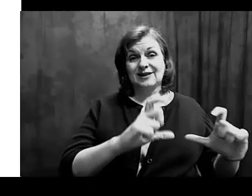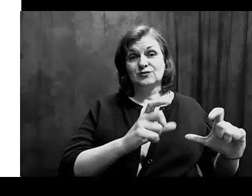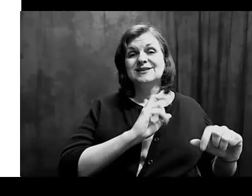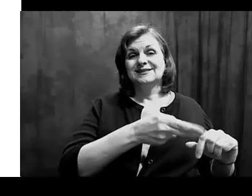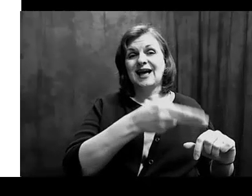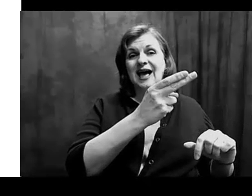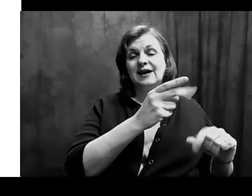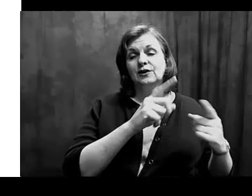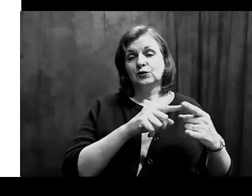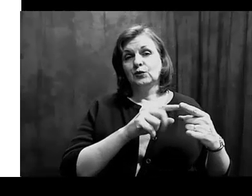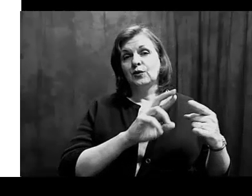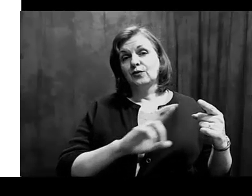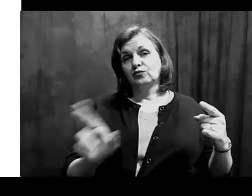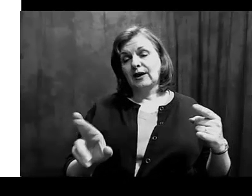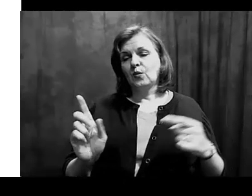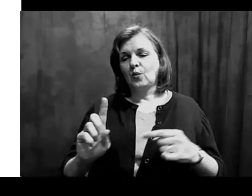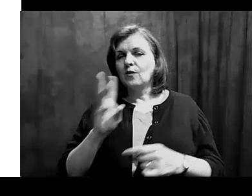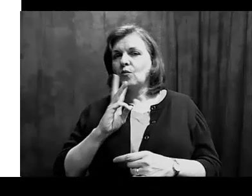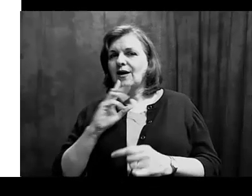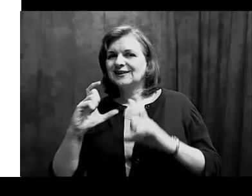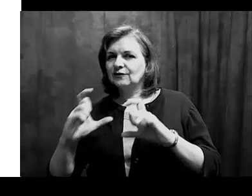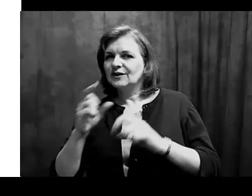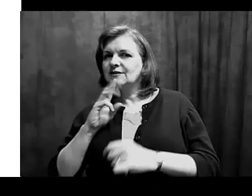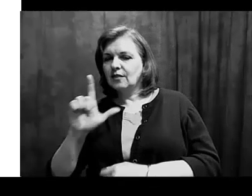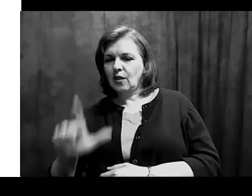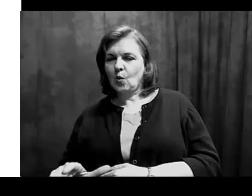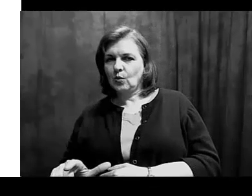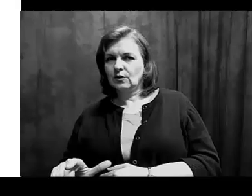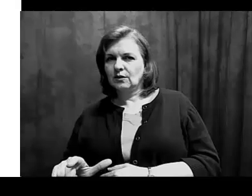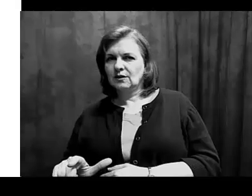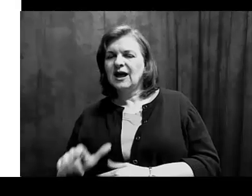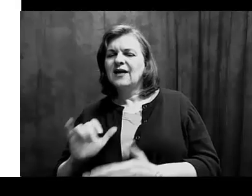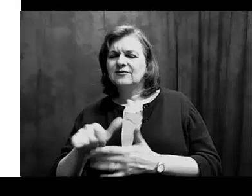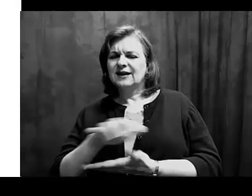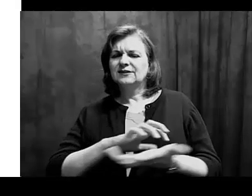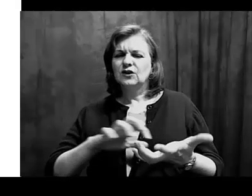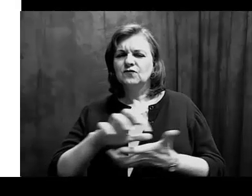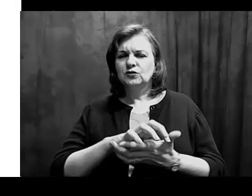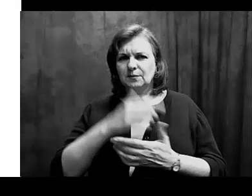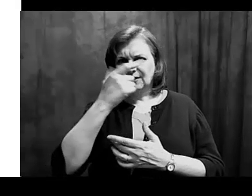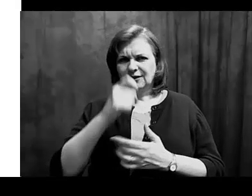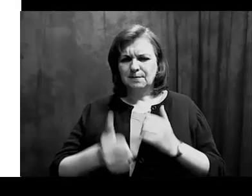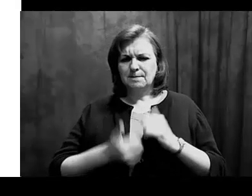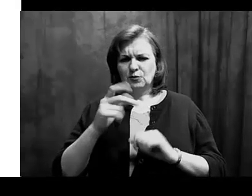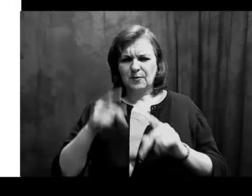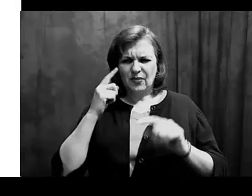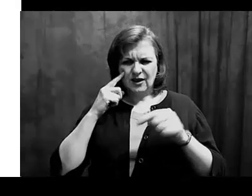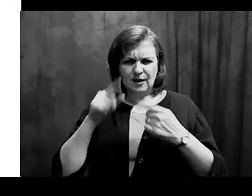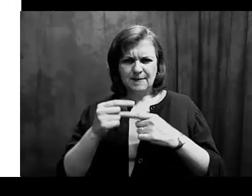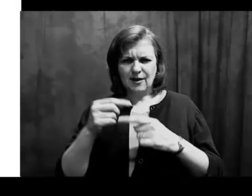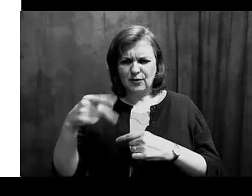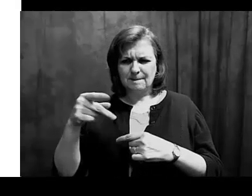equals less water molecules you have to think about water as a molecule -- so as it's trying to move